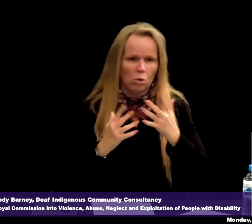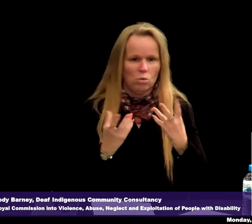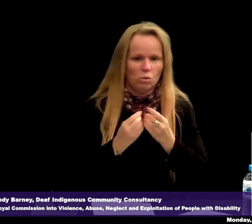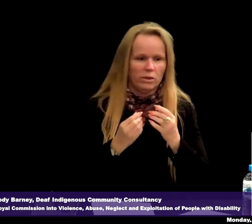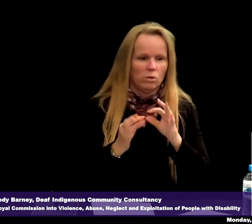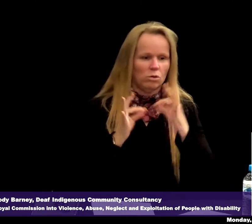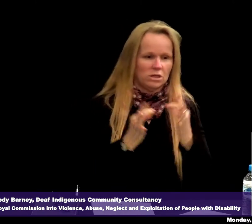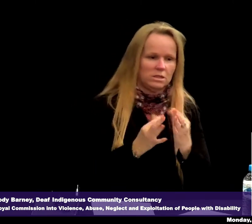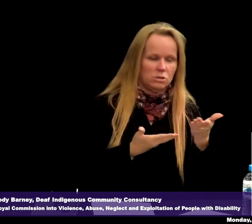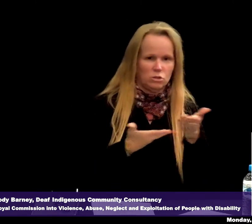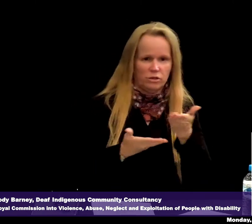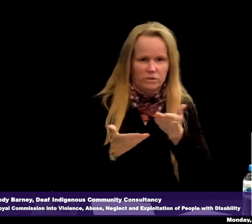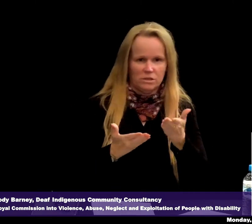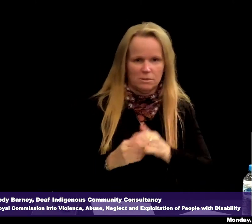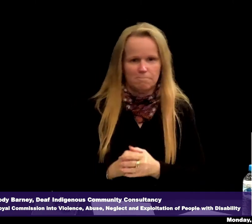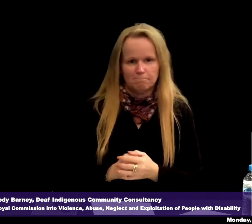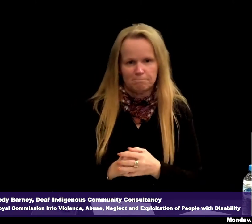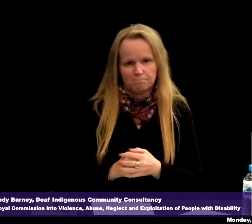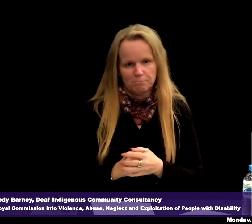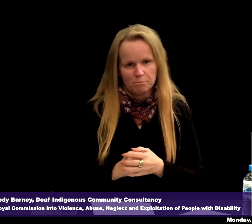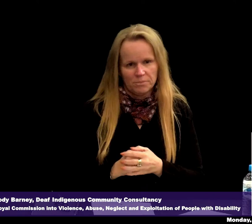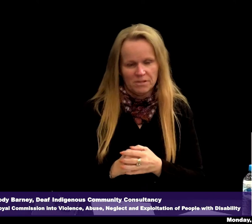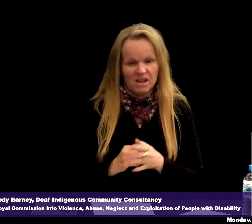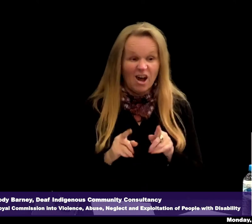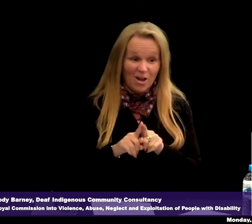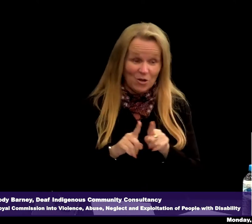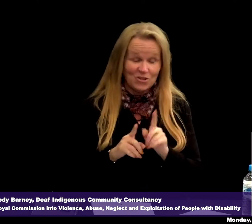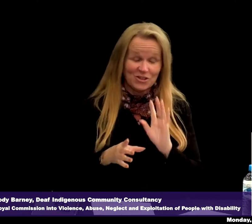in the justice system, or with organisations or service providers with whom they work.